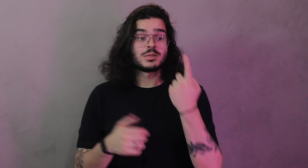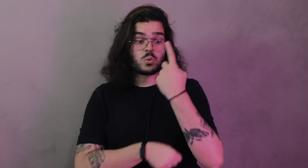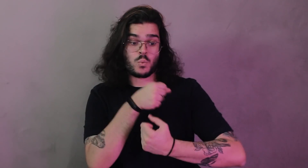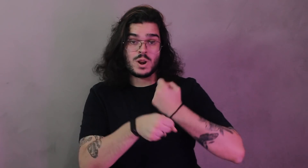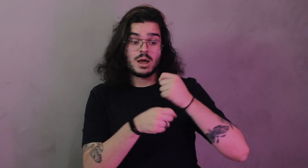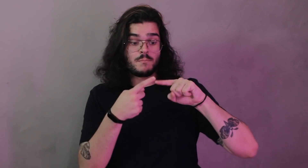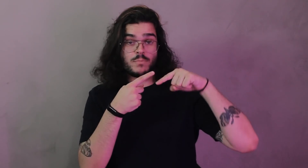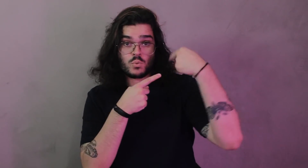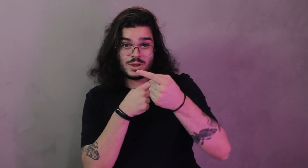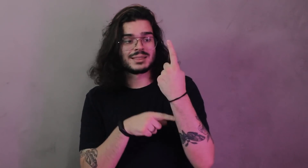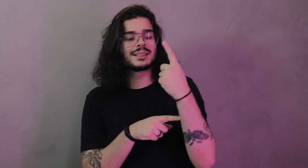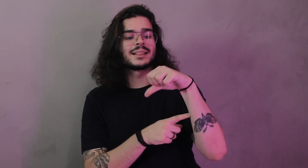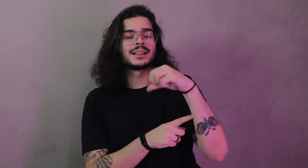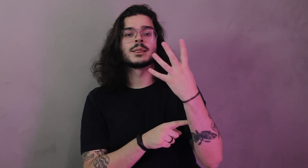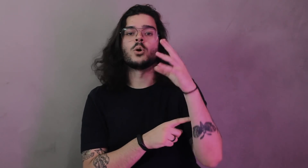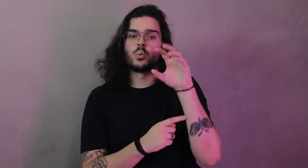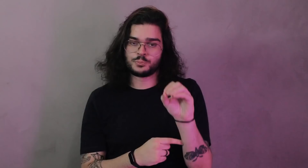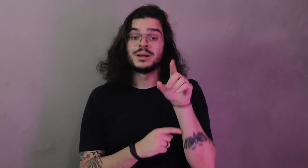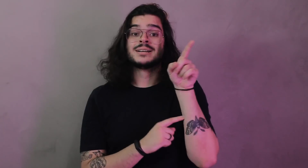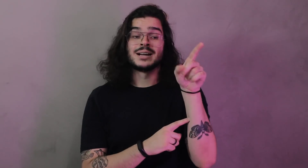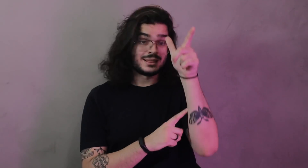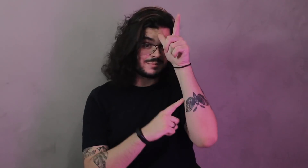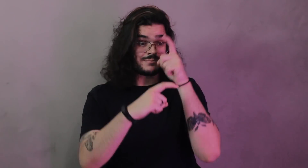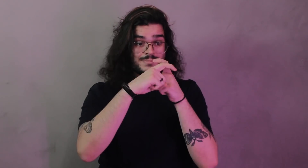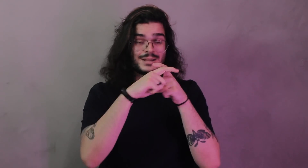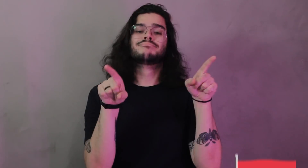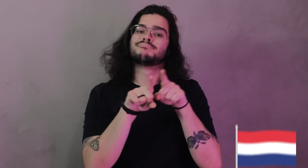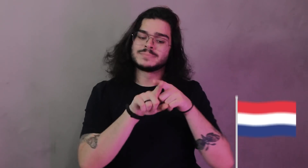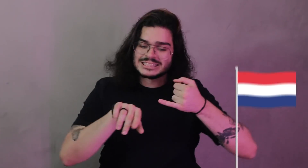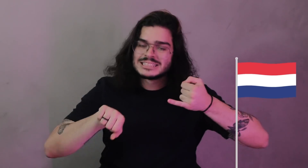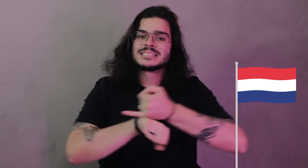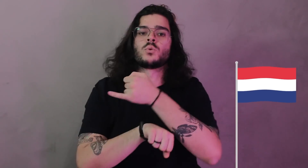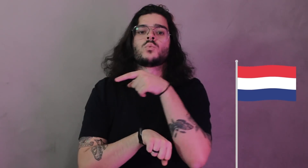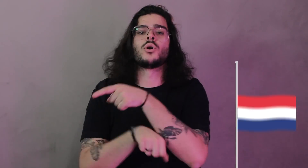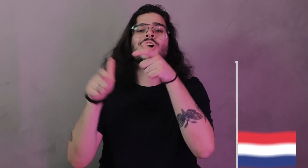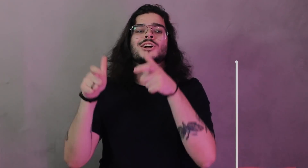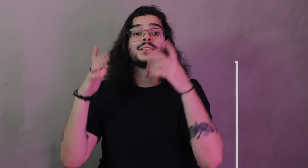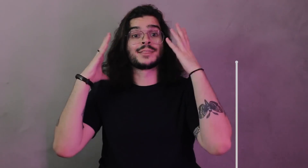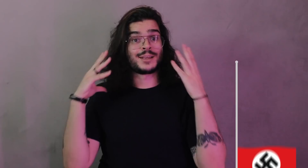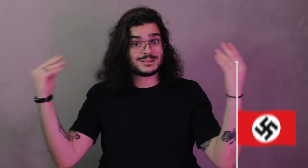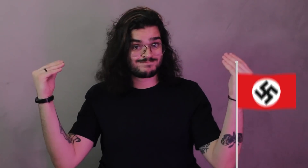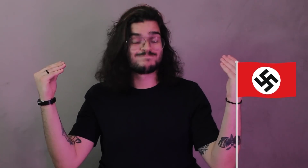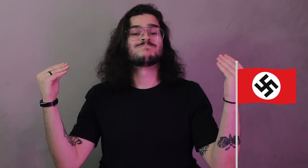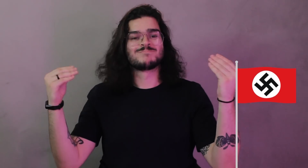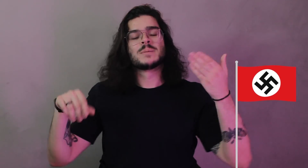A year later, the Netherlands was also invaded by the Nazis